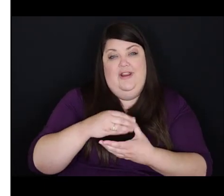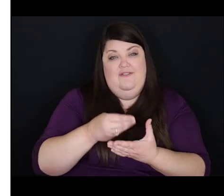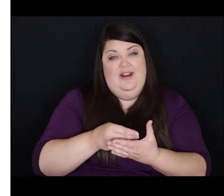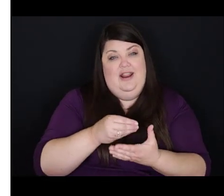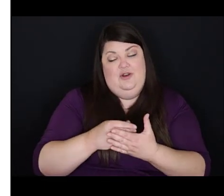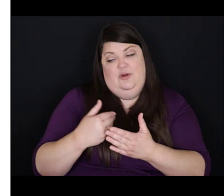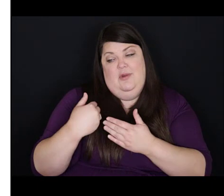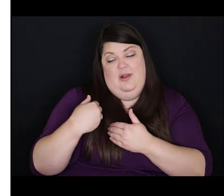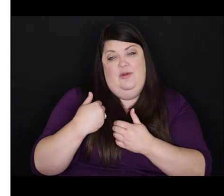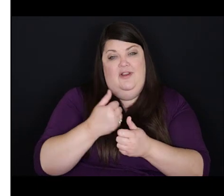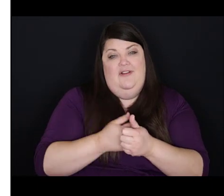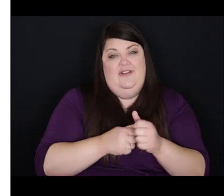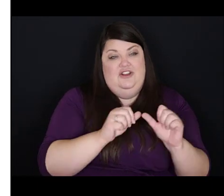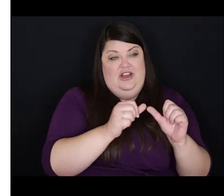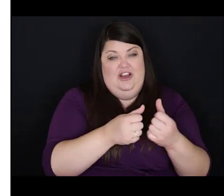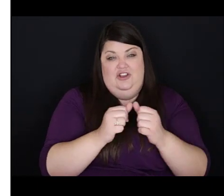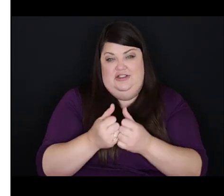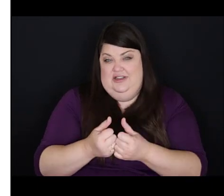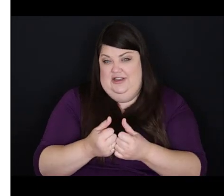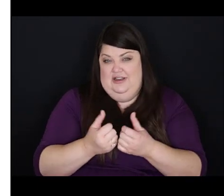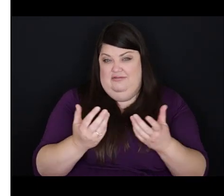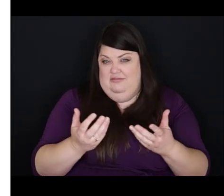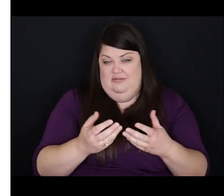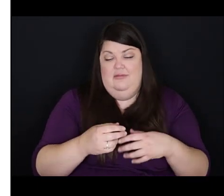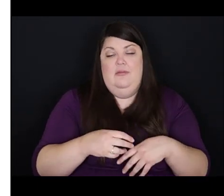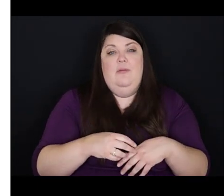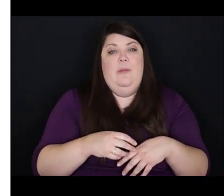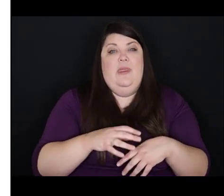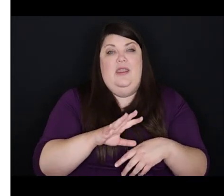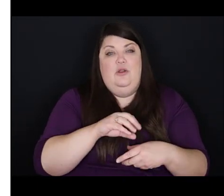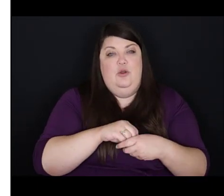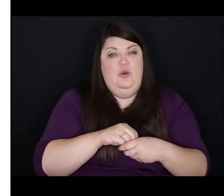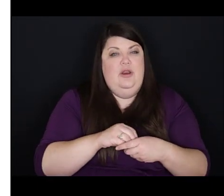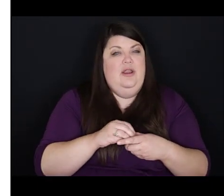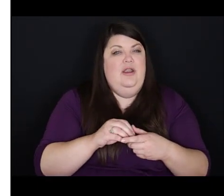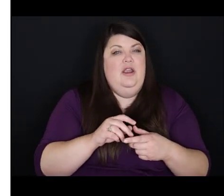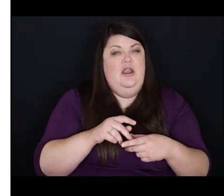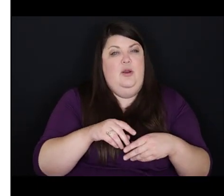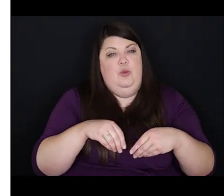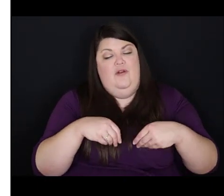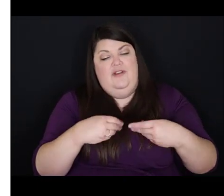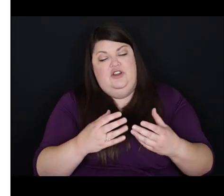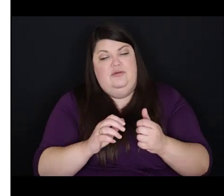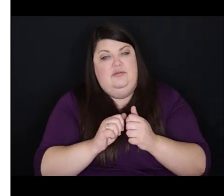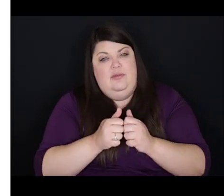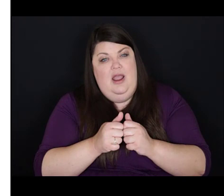of each agency, including provisions for determining State lead agencies and